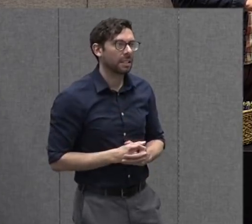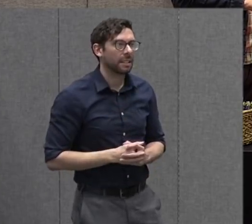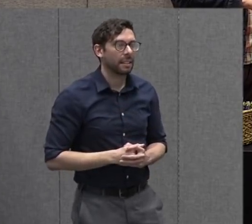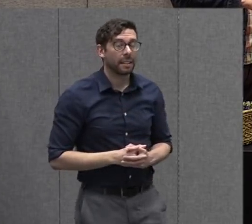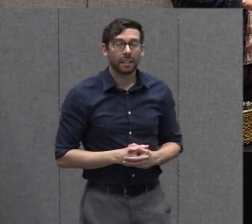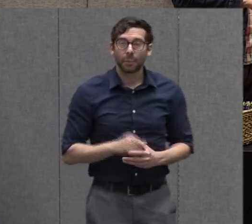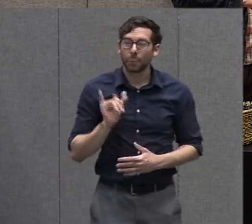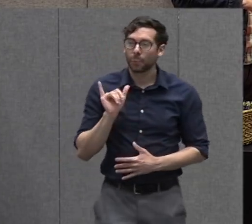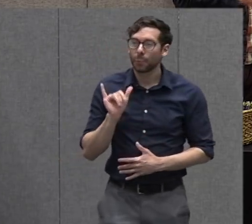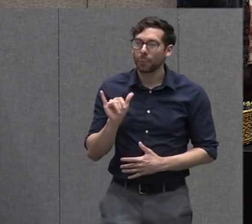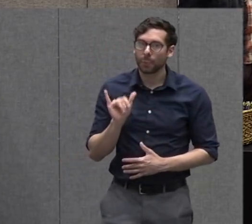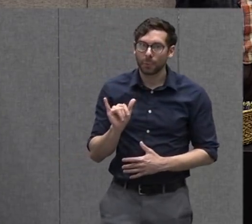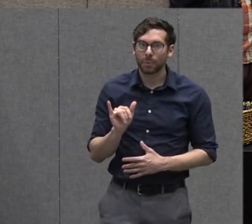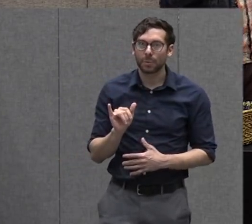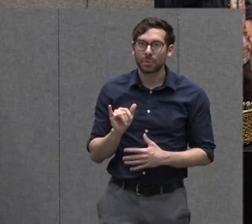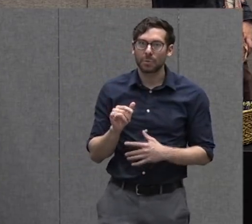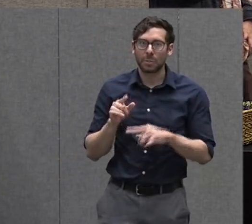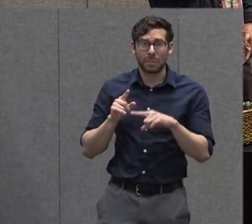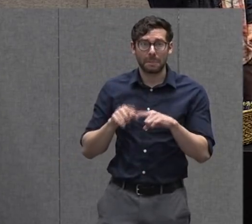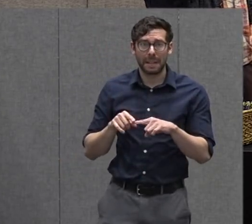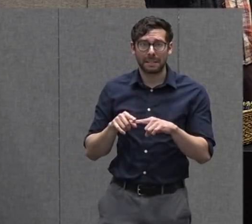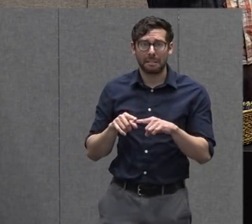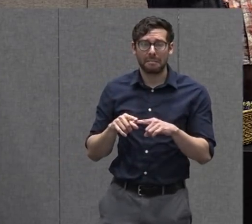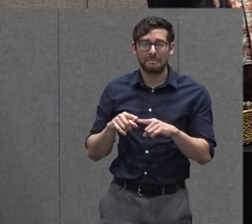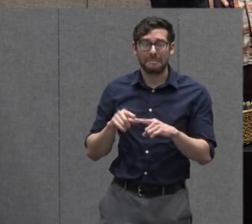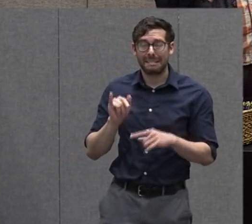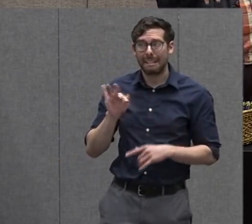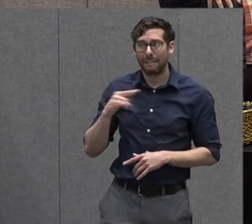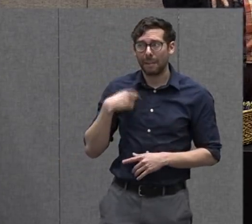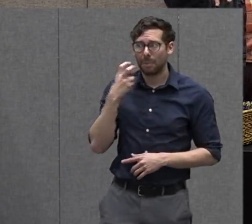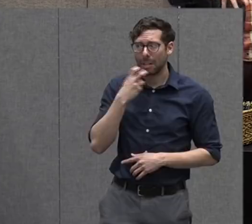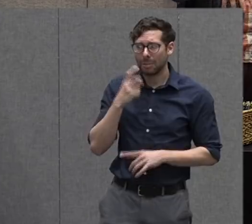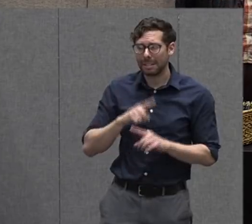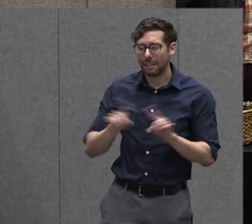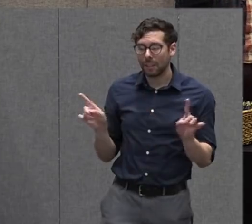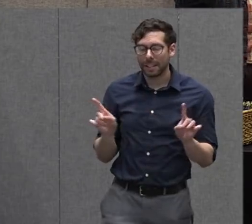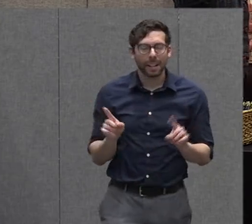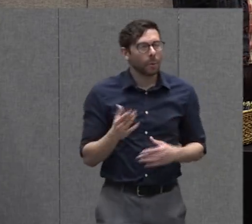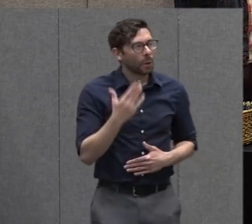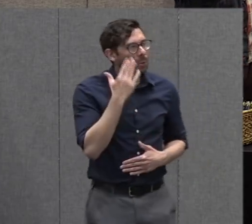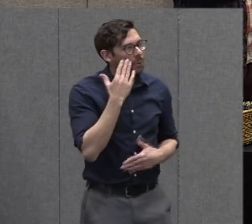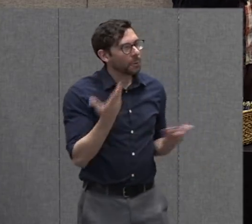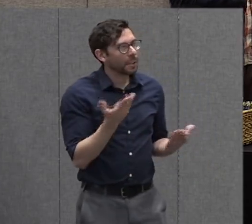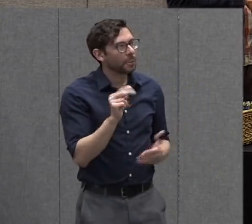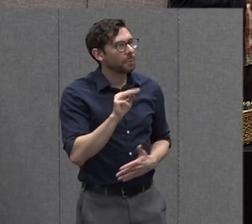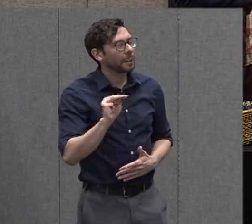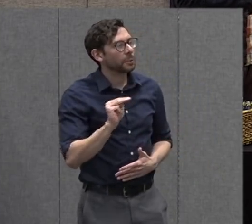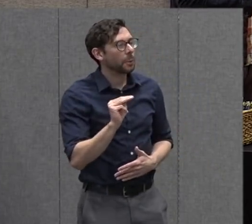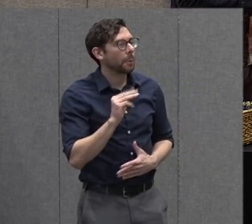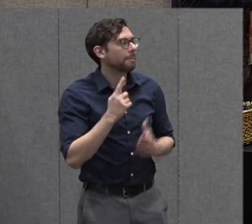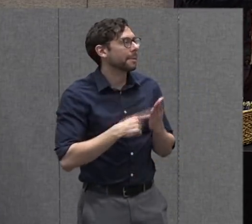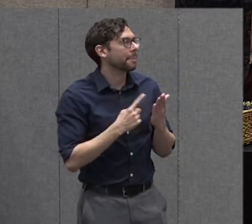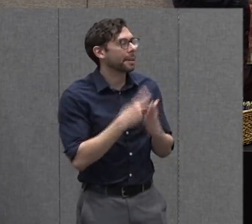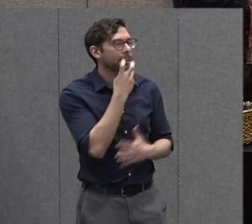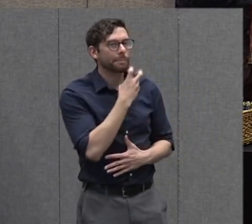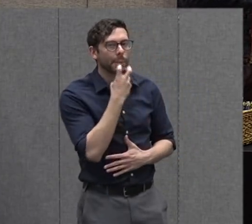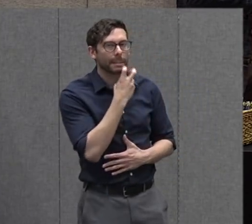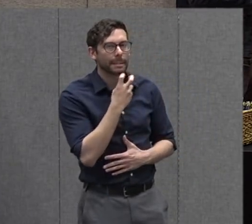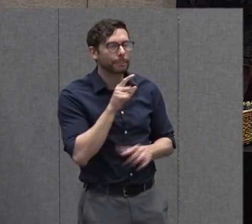[Mr. R] Well, you know, how here in Mexico we have certain pronunciation. [Miss Martindale] Right, right, so, my last one, is easy.